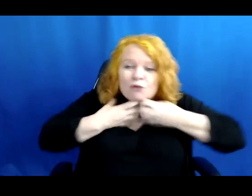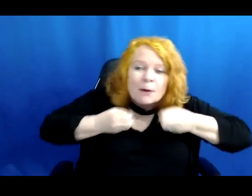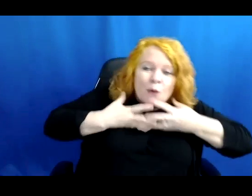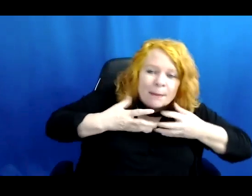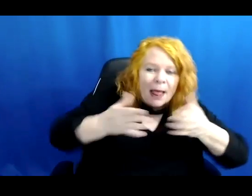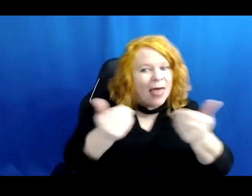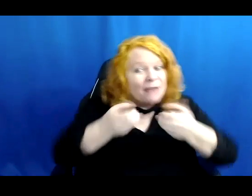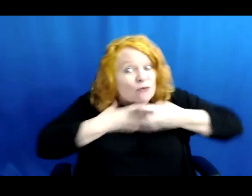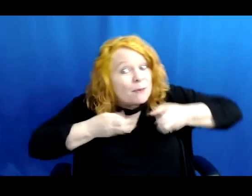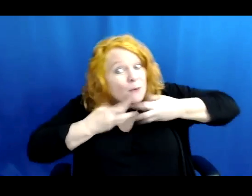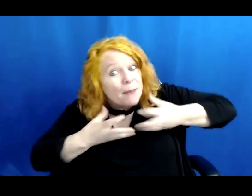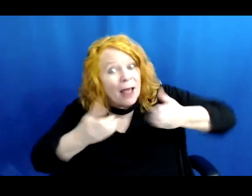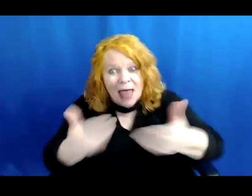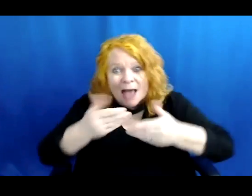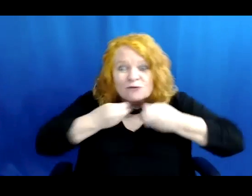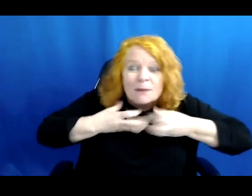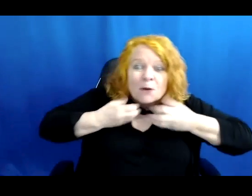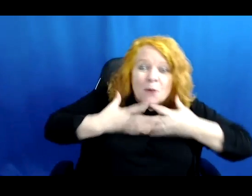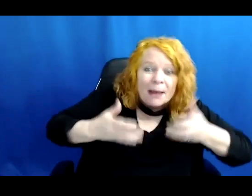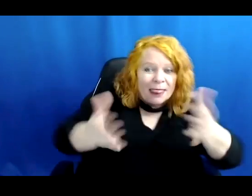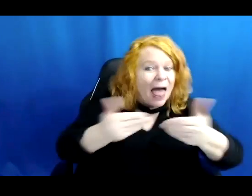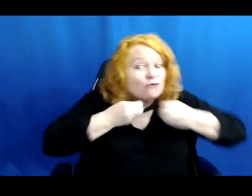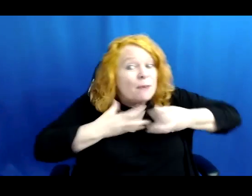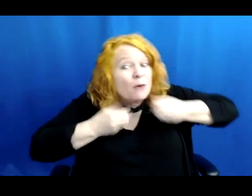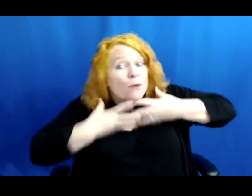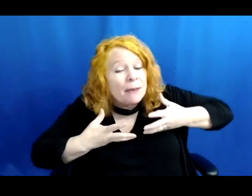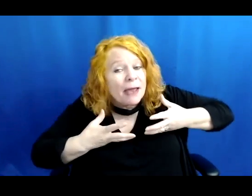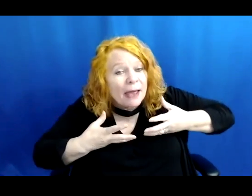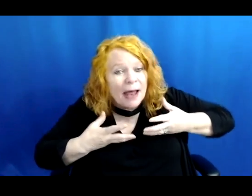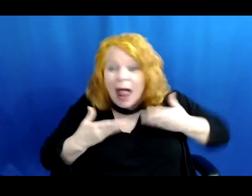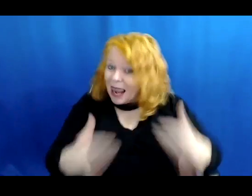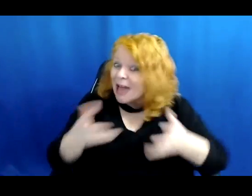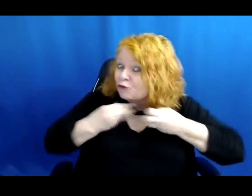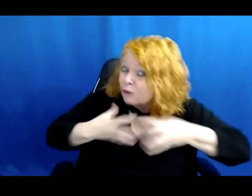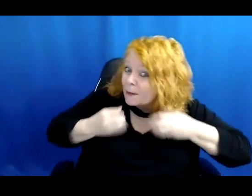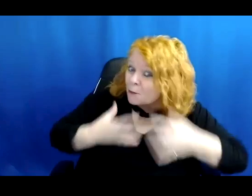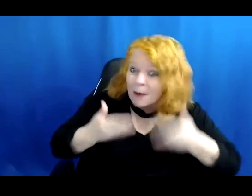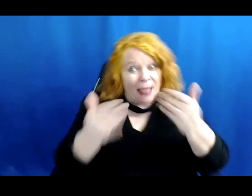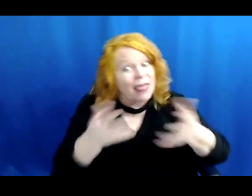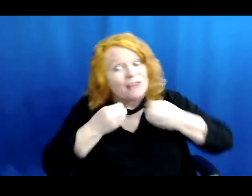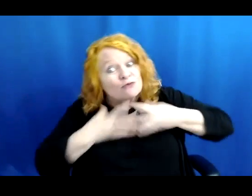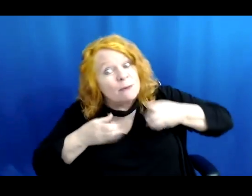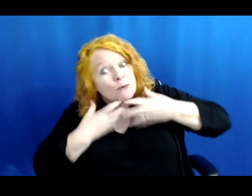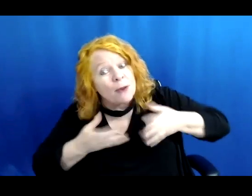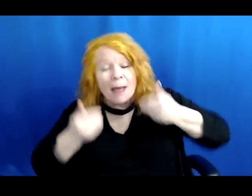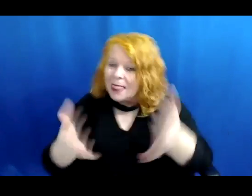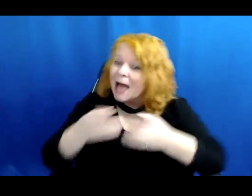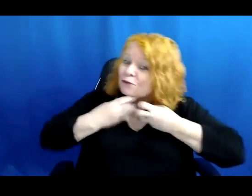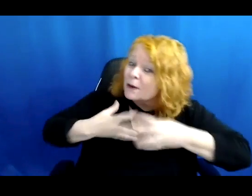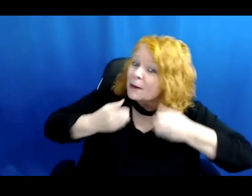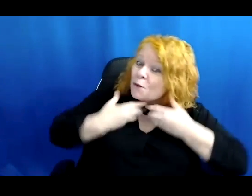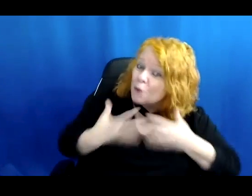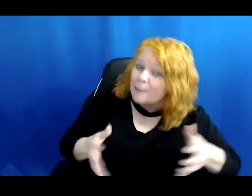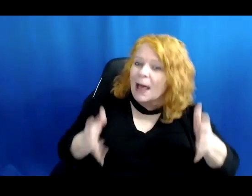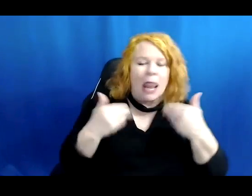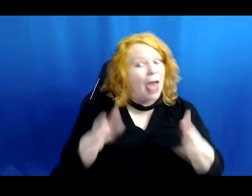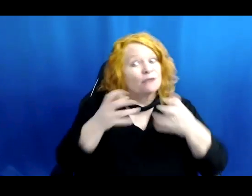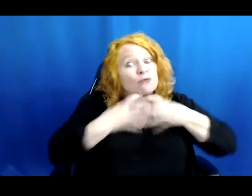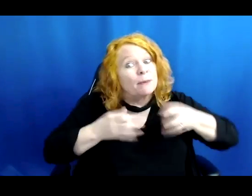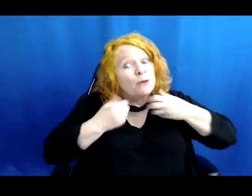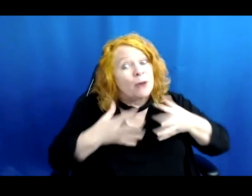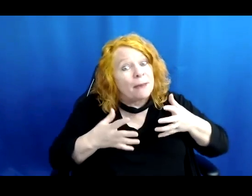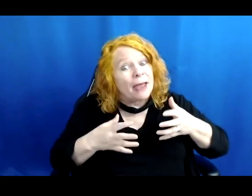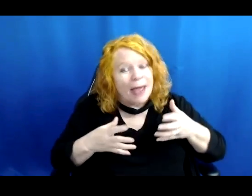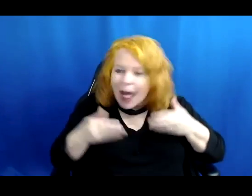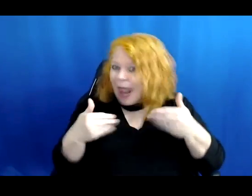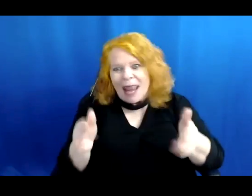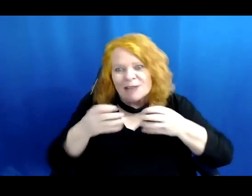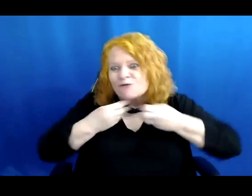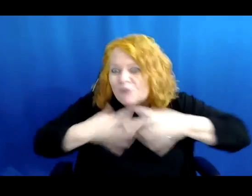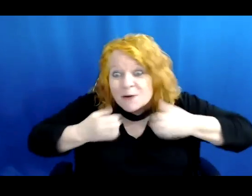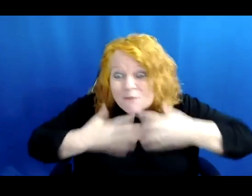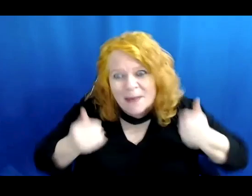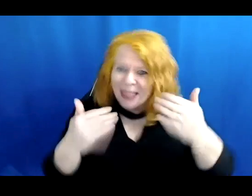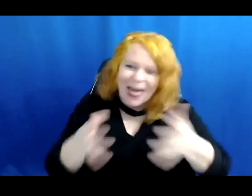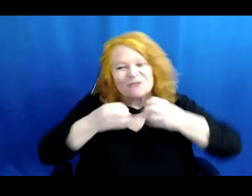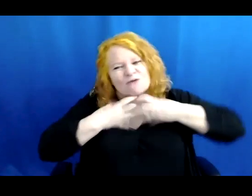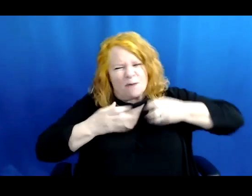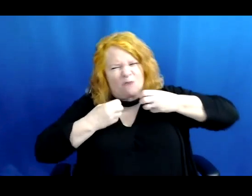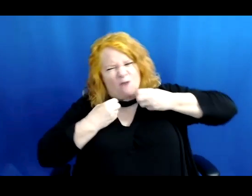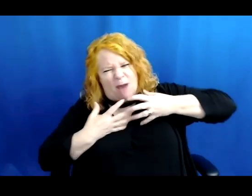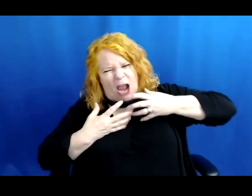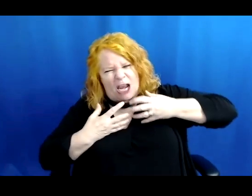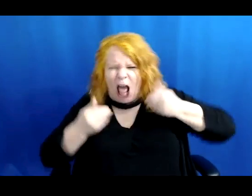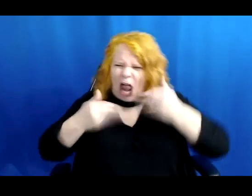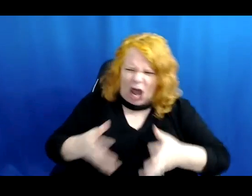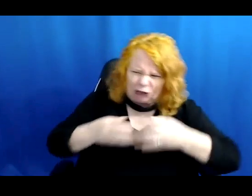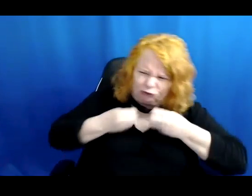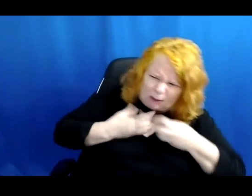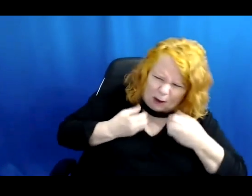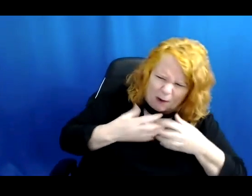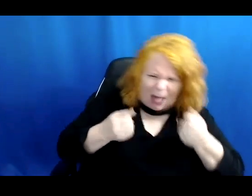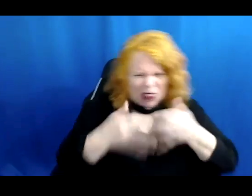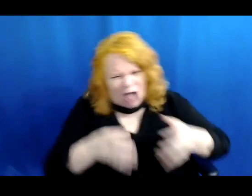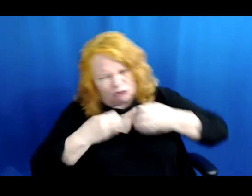Let's Ribbit Ribbit. Let's Ribbit Ribbit.